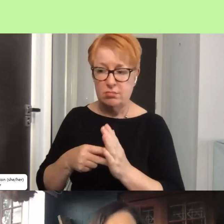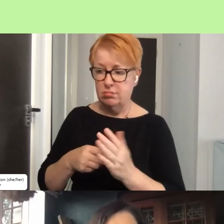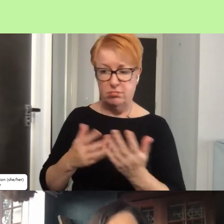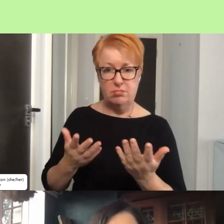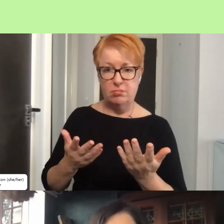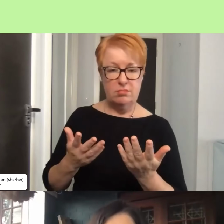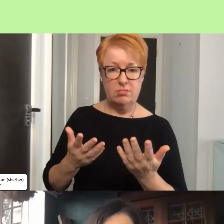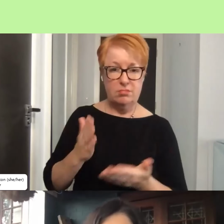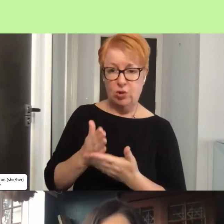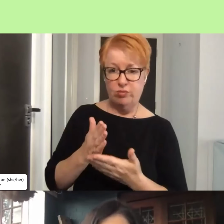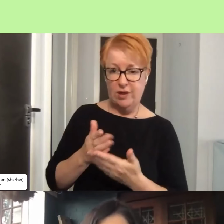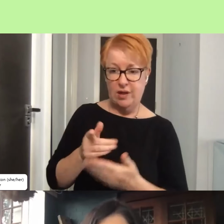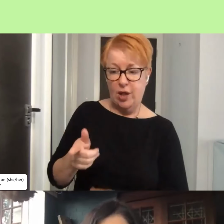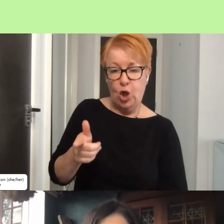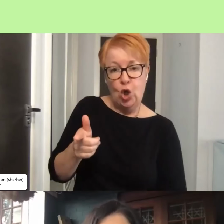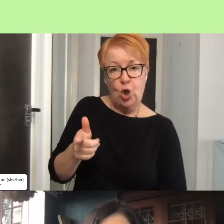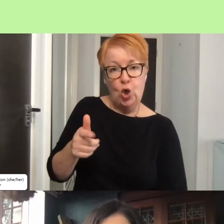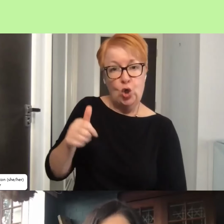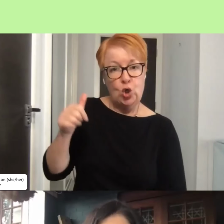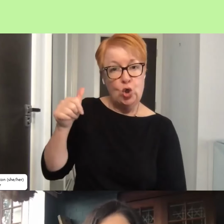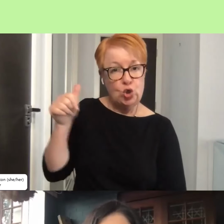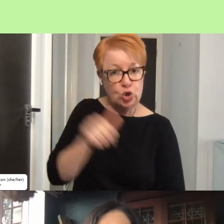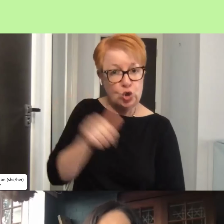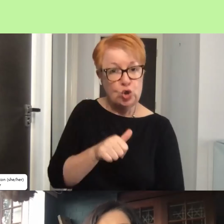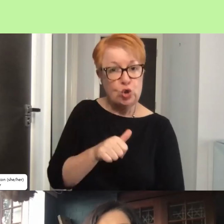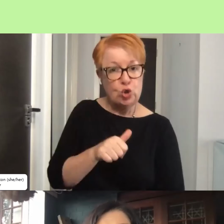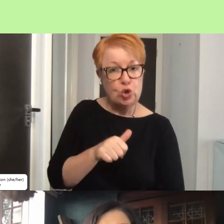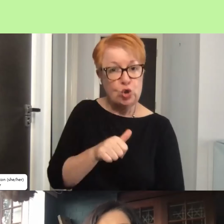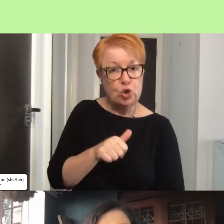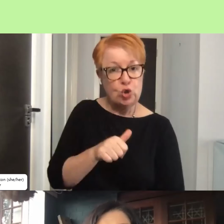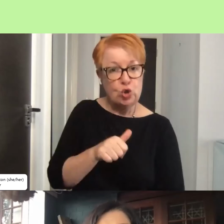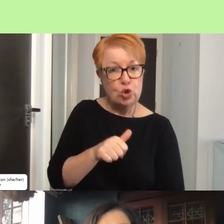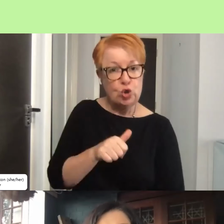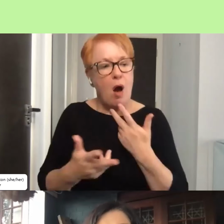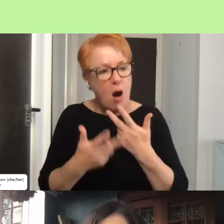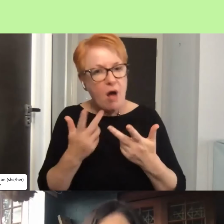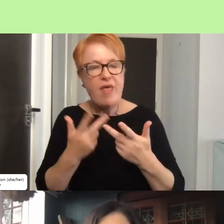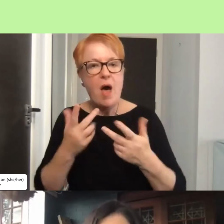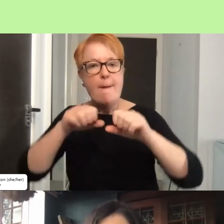they could be inspiration for the other bureaucratic institutions to come more forward,